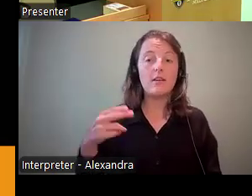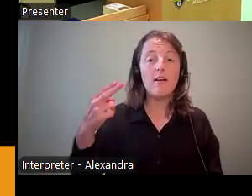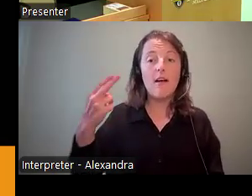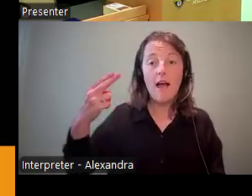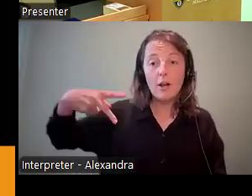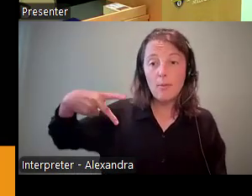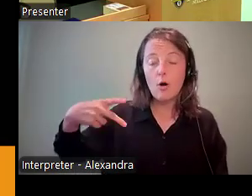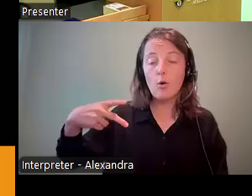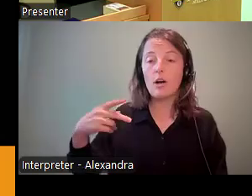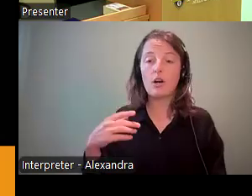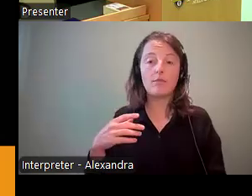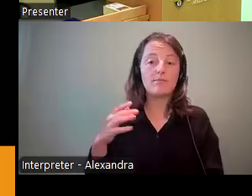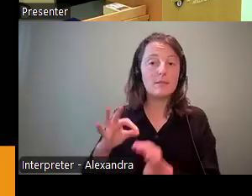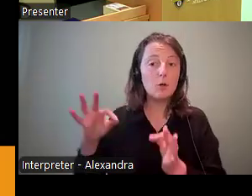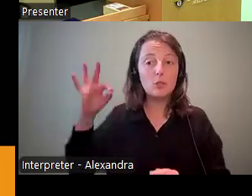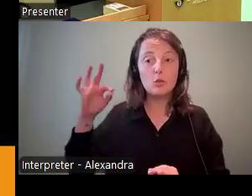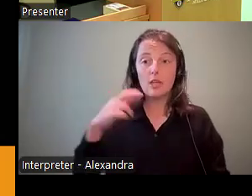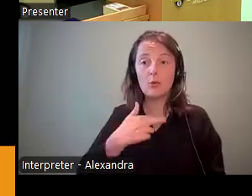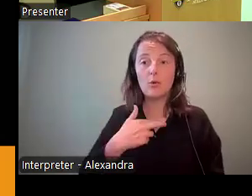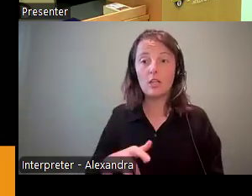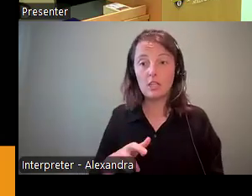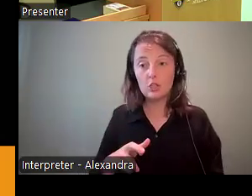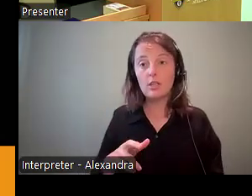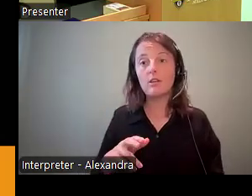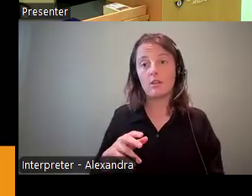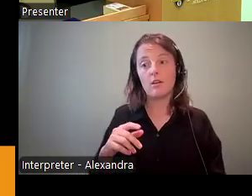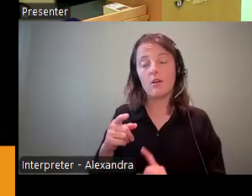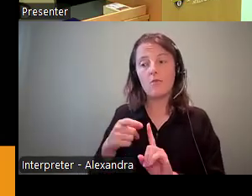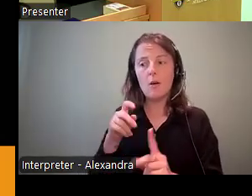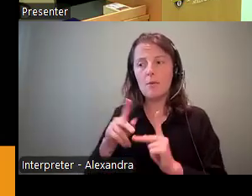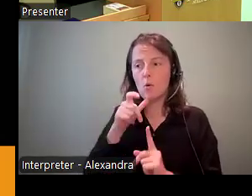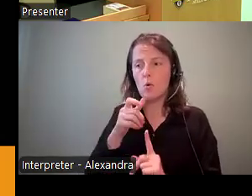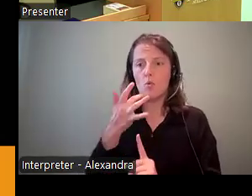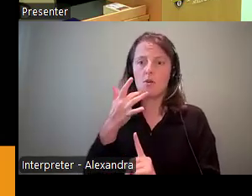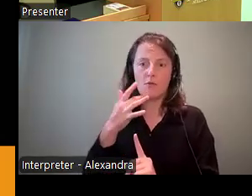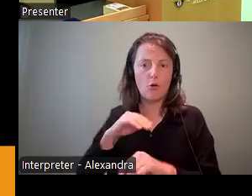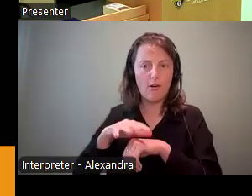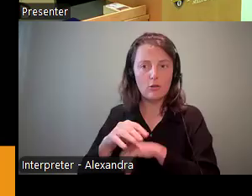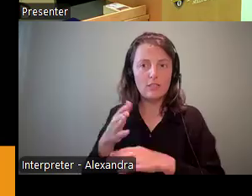uh uh counseling services from that perspective and intersect what I would call with the heart and